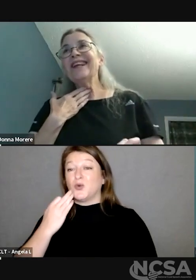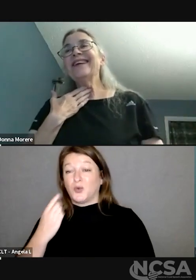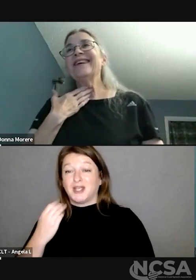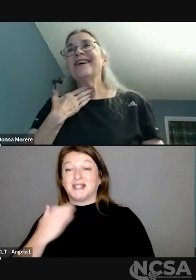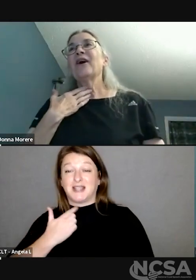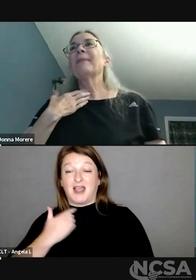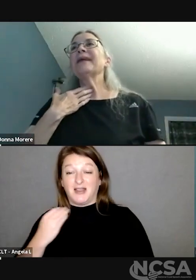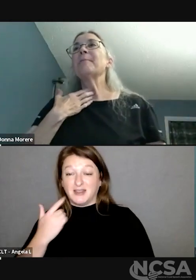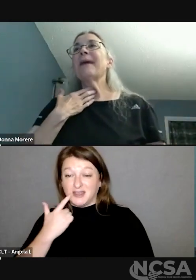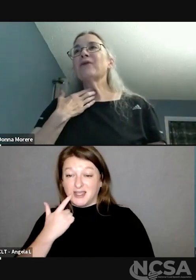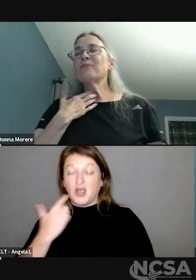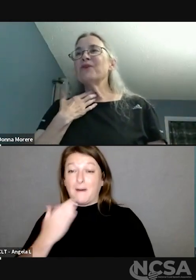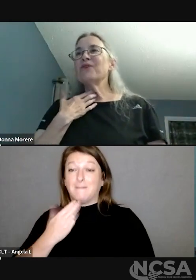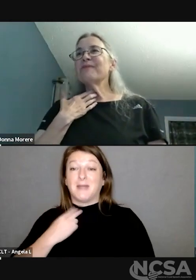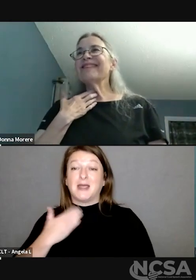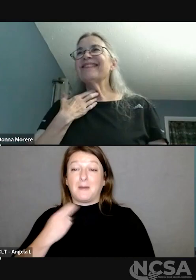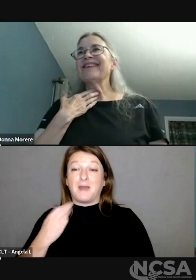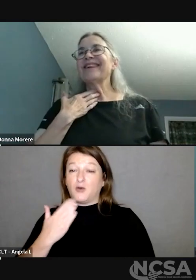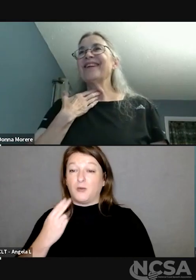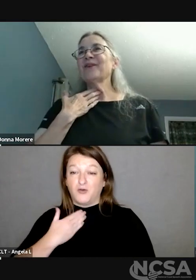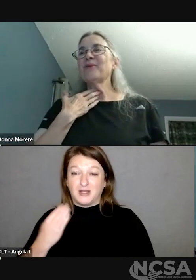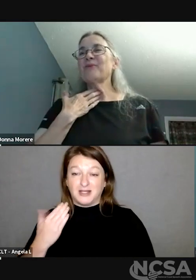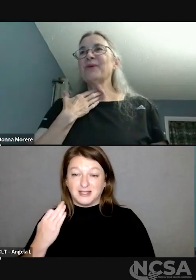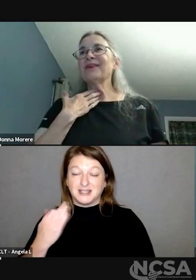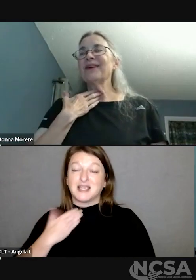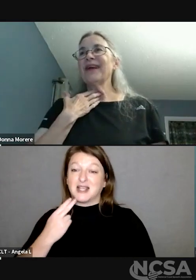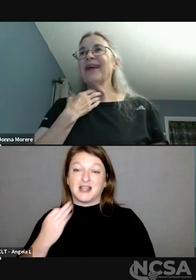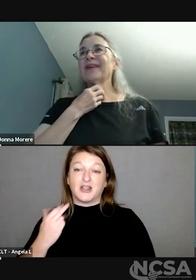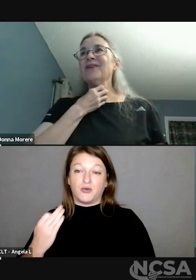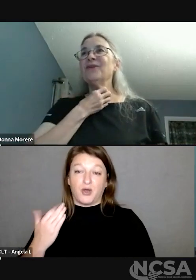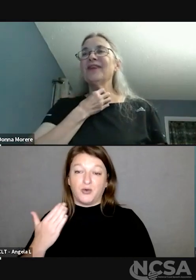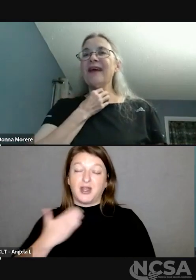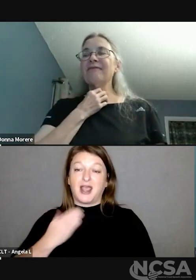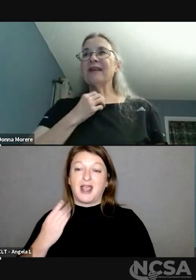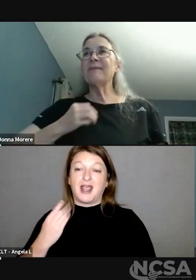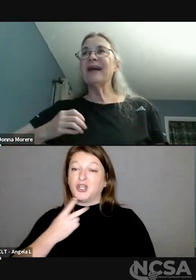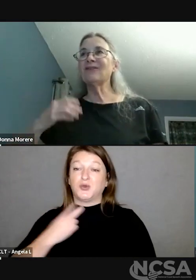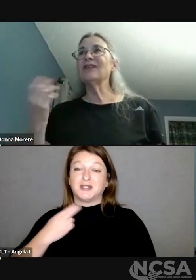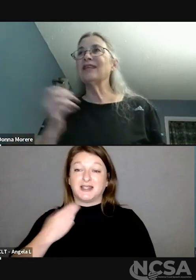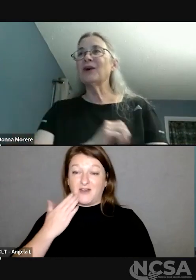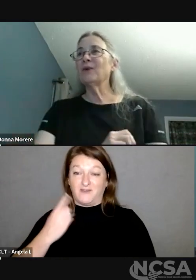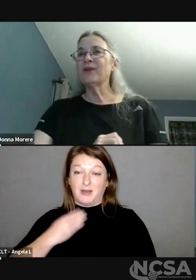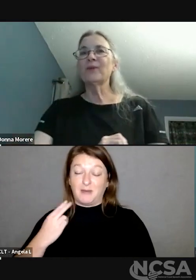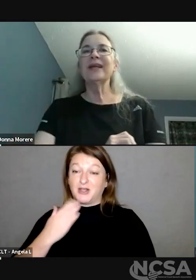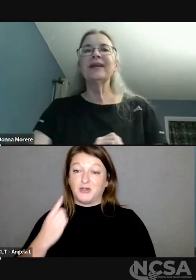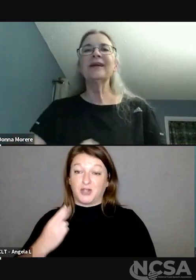are making micro movements in their throat and using that feedback to decode what they're reading